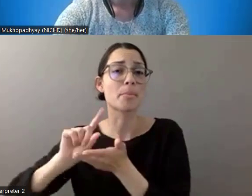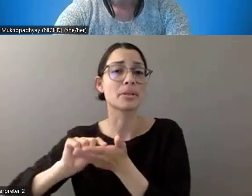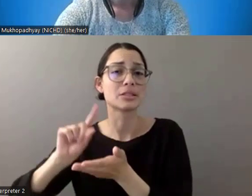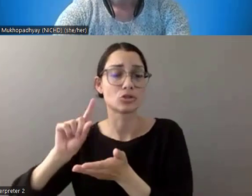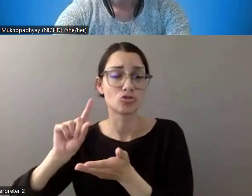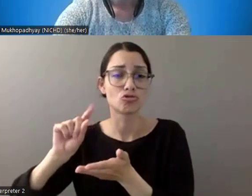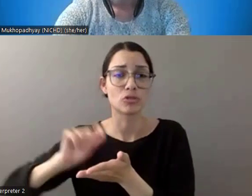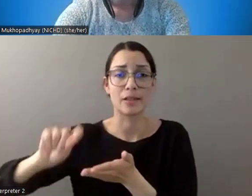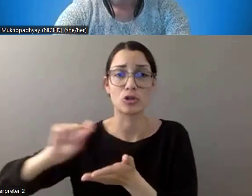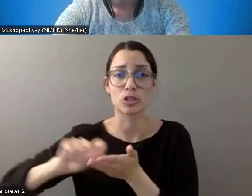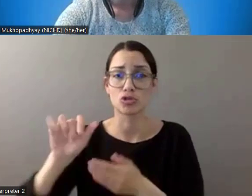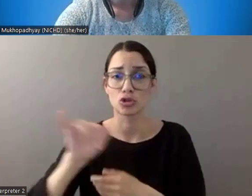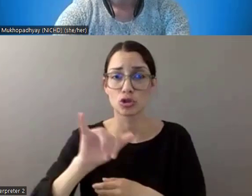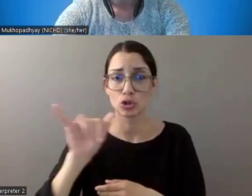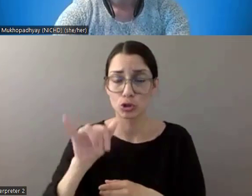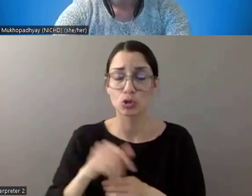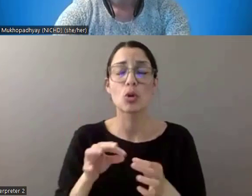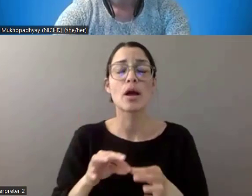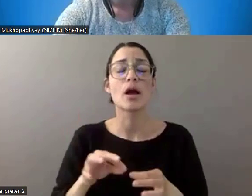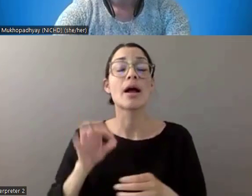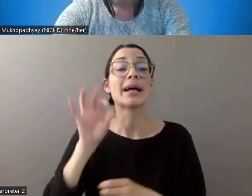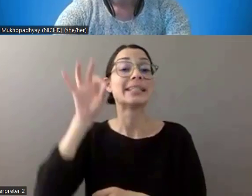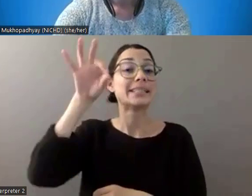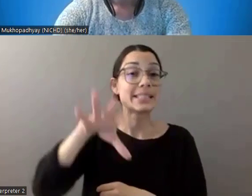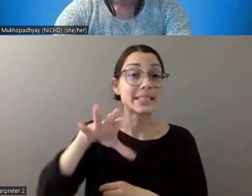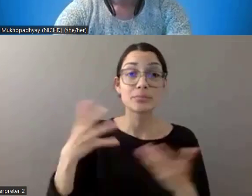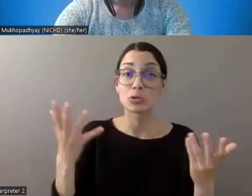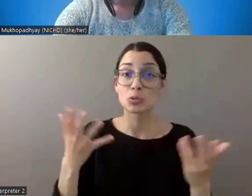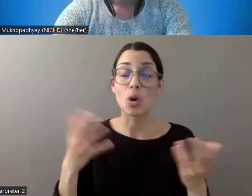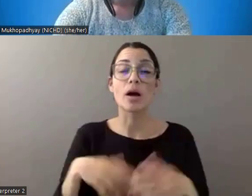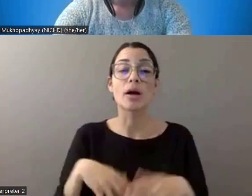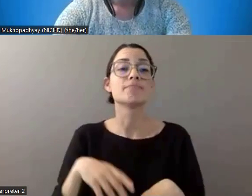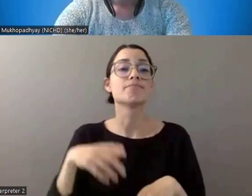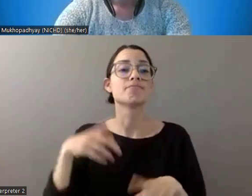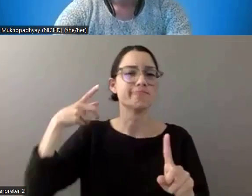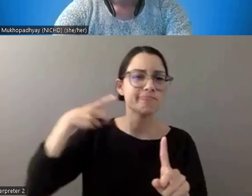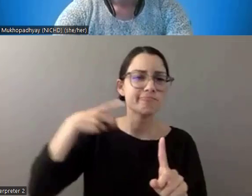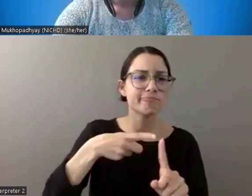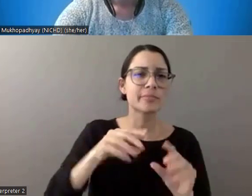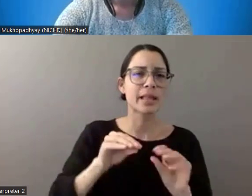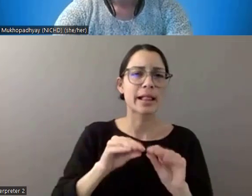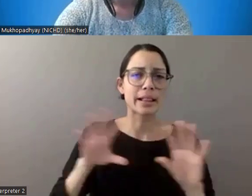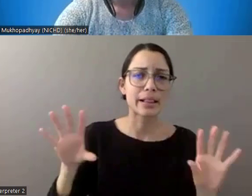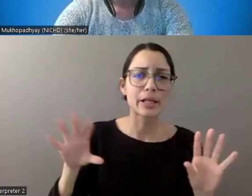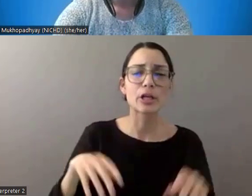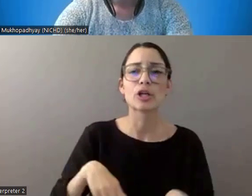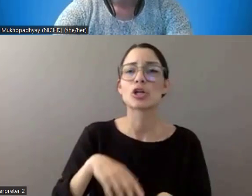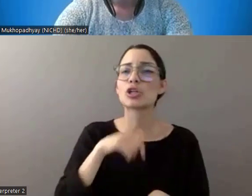you want to be clear and concise. You want to avoid jargon. You want to make your application easy to read,